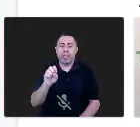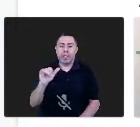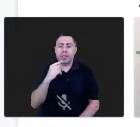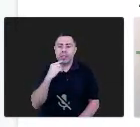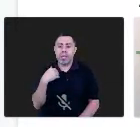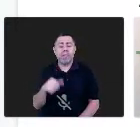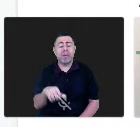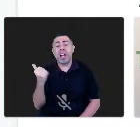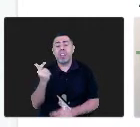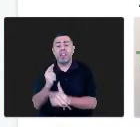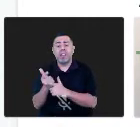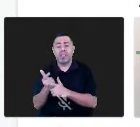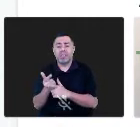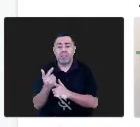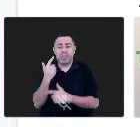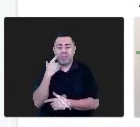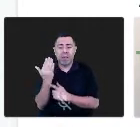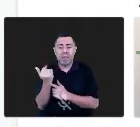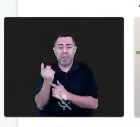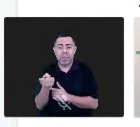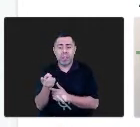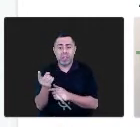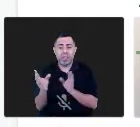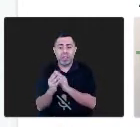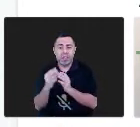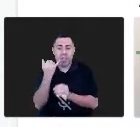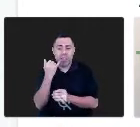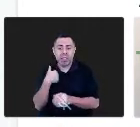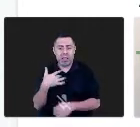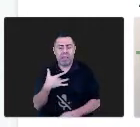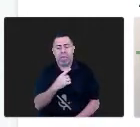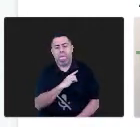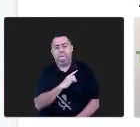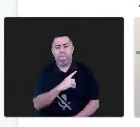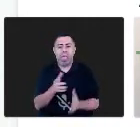asking people for even more screen time um they don't have to be video calls in fact i